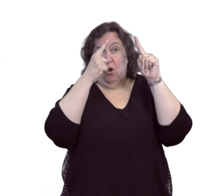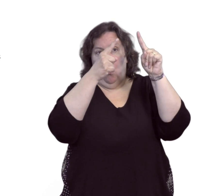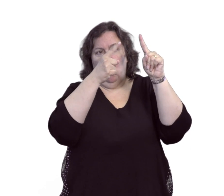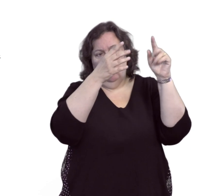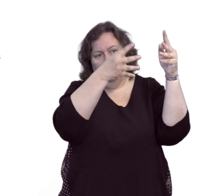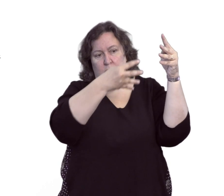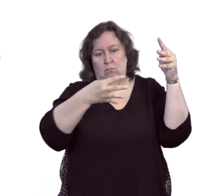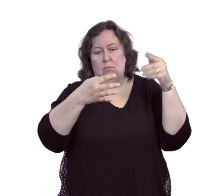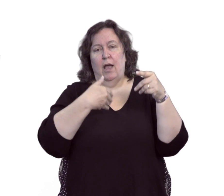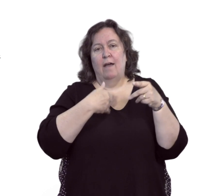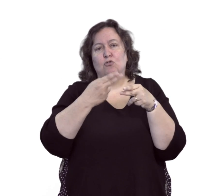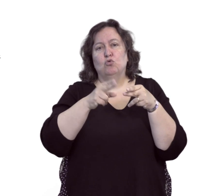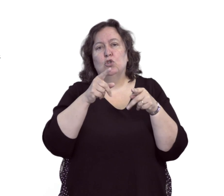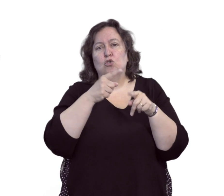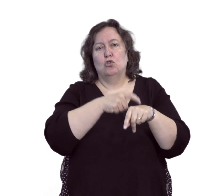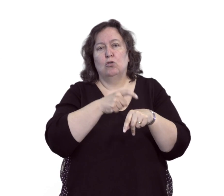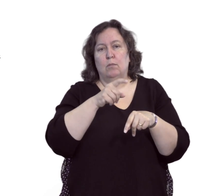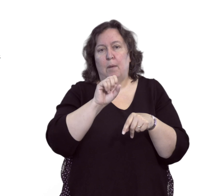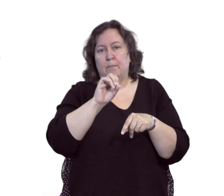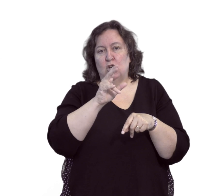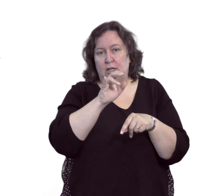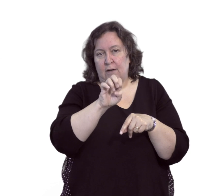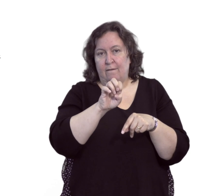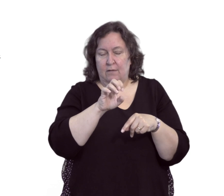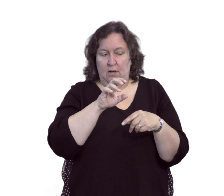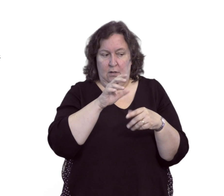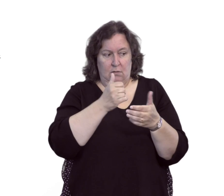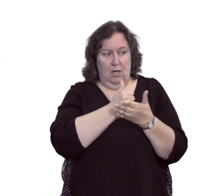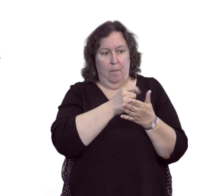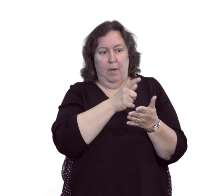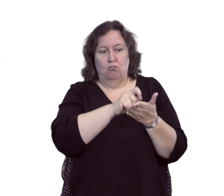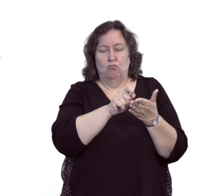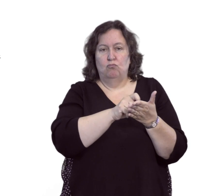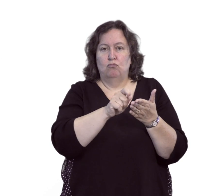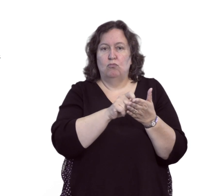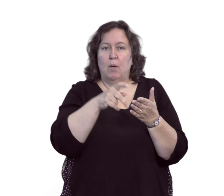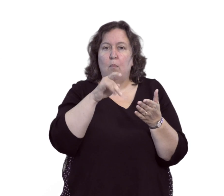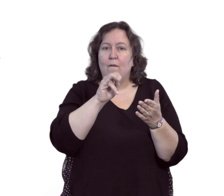to help Ben create a useful online portfolio